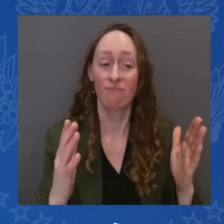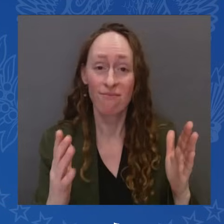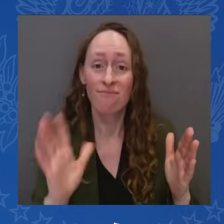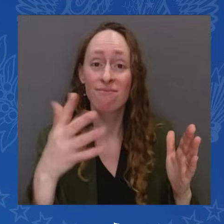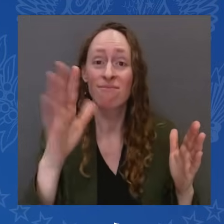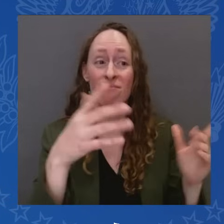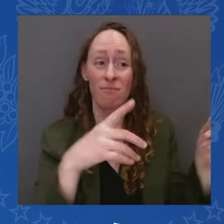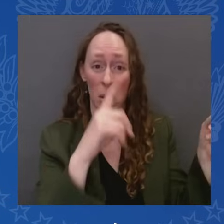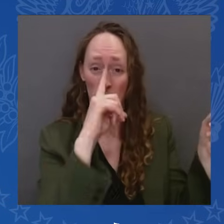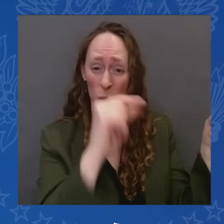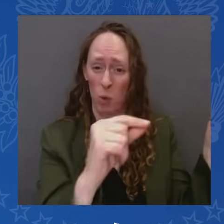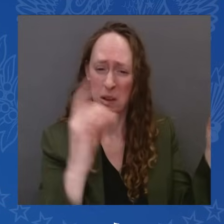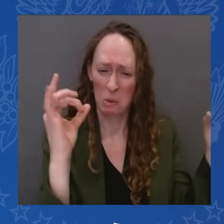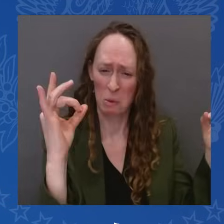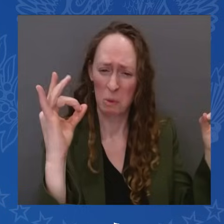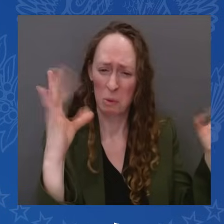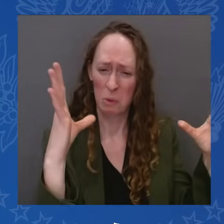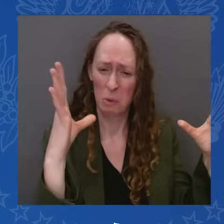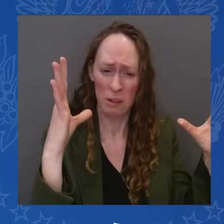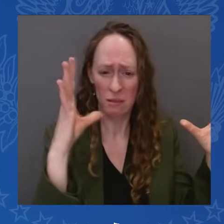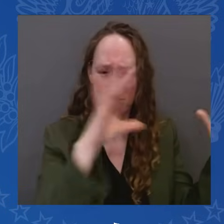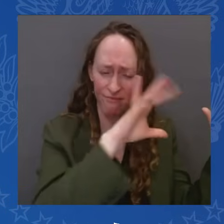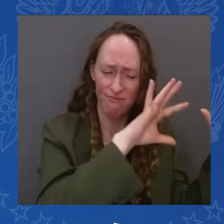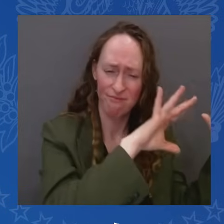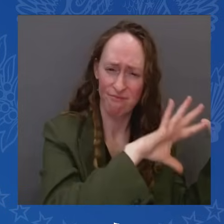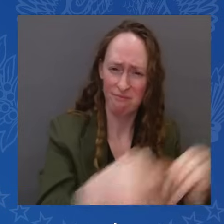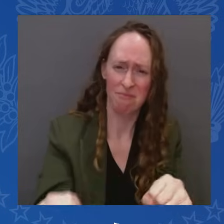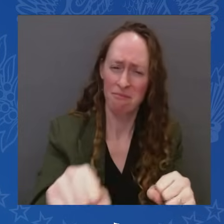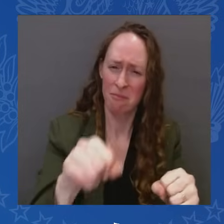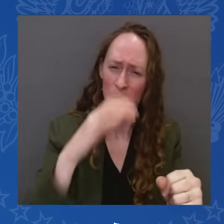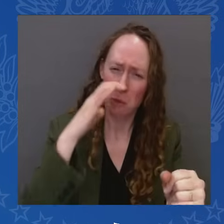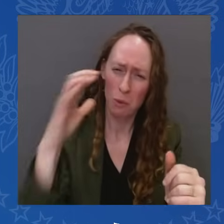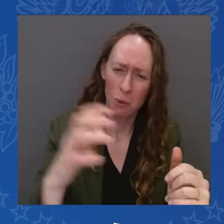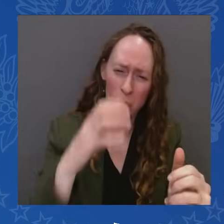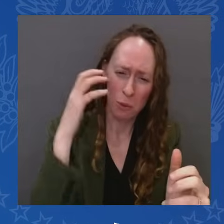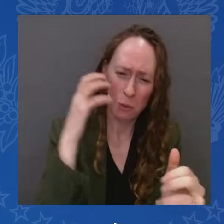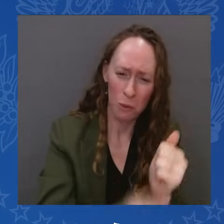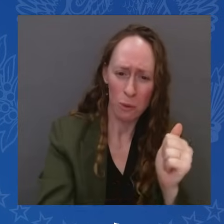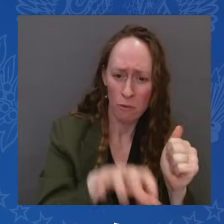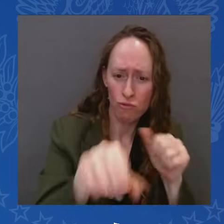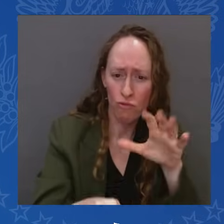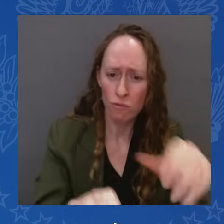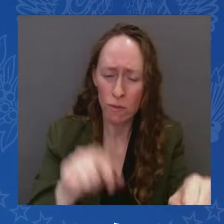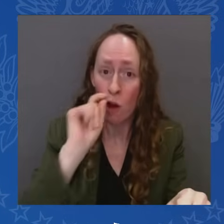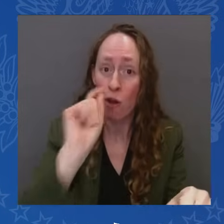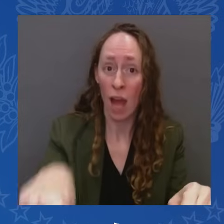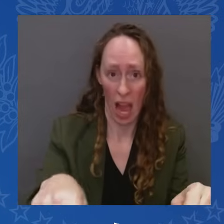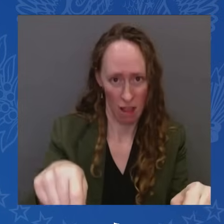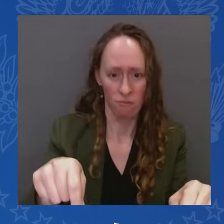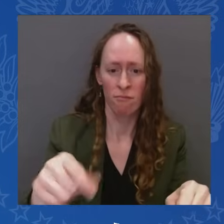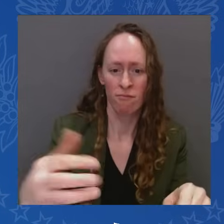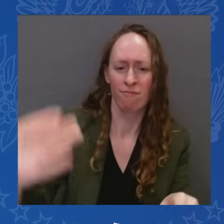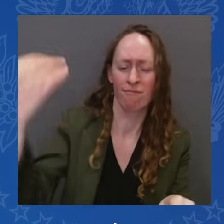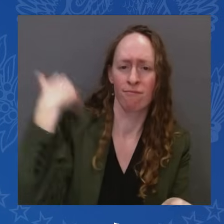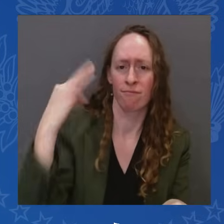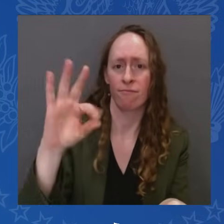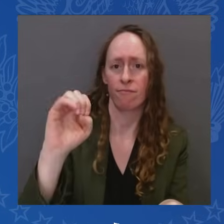and Russian tanks rolled over the border toward Kyiv, there were those who thought Ukraine wouldn't survive for a month.